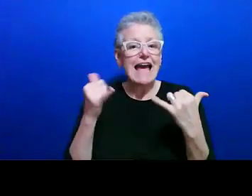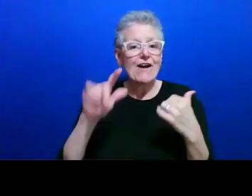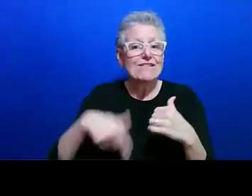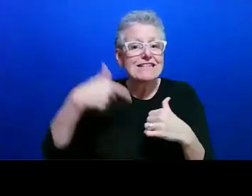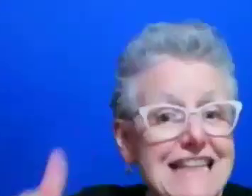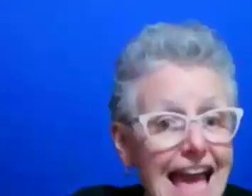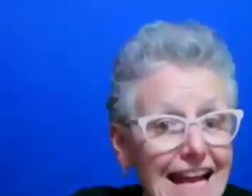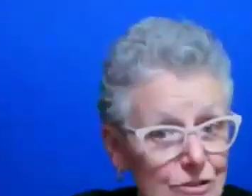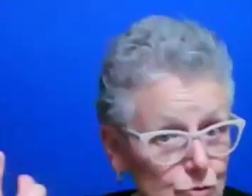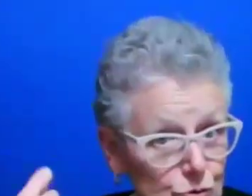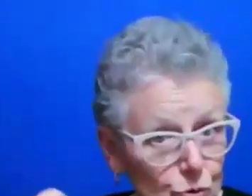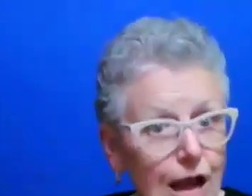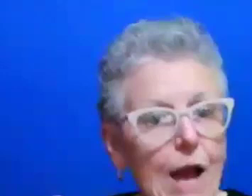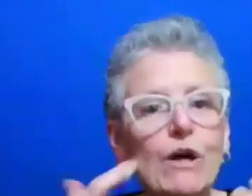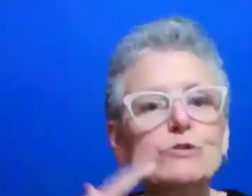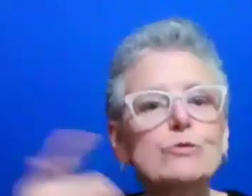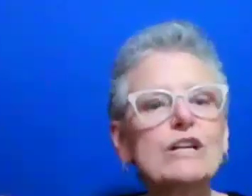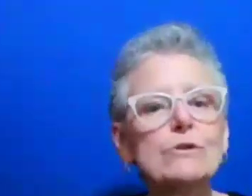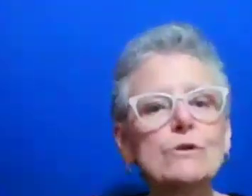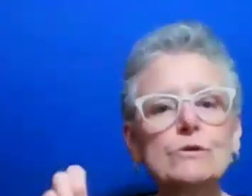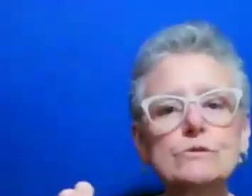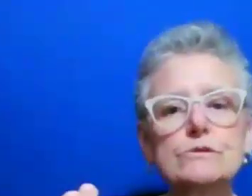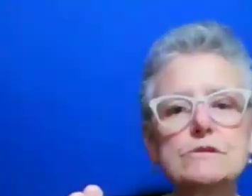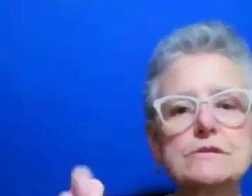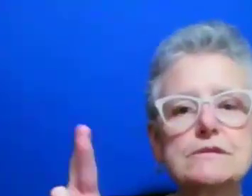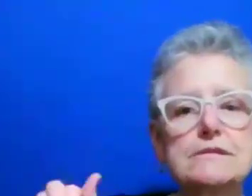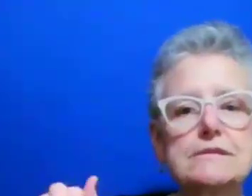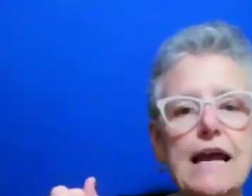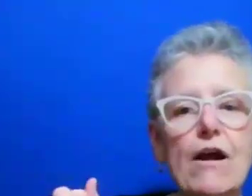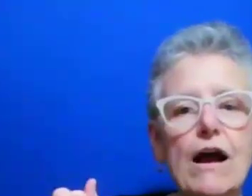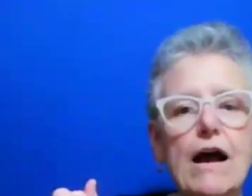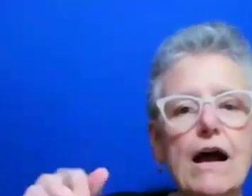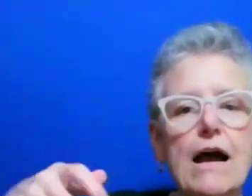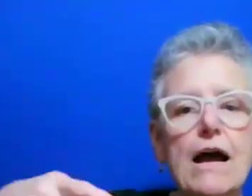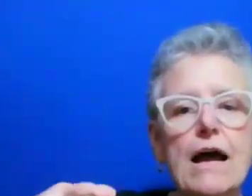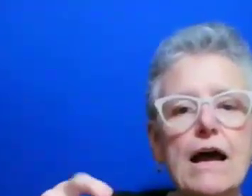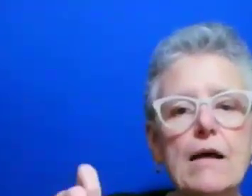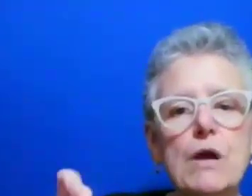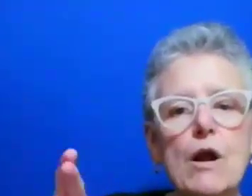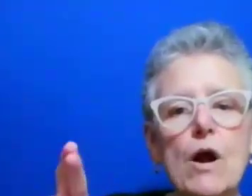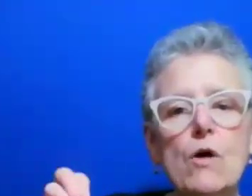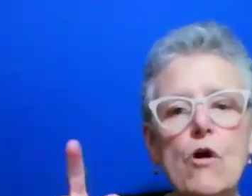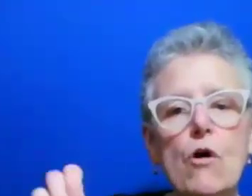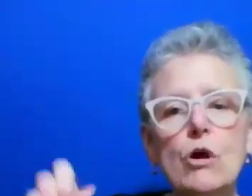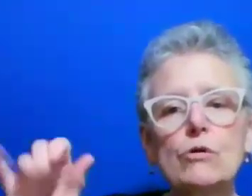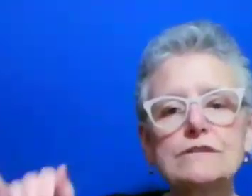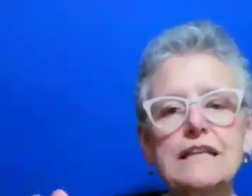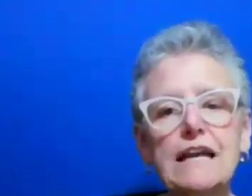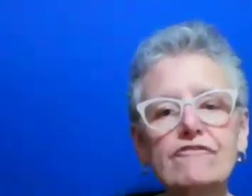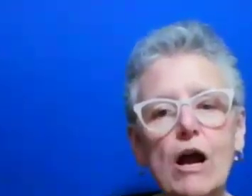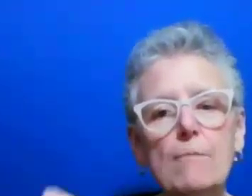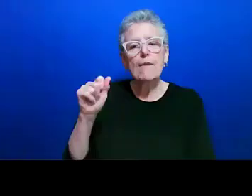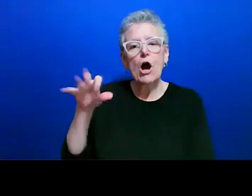to introduce Sara Pericolosi from Alt+Shift who is going to share some additional resources.